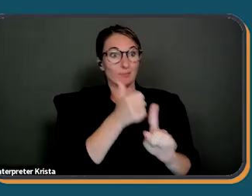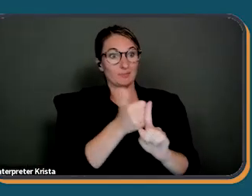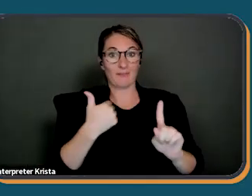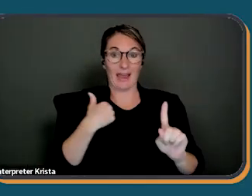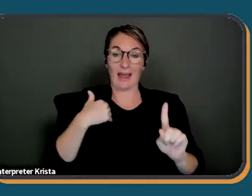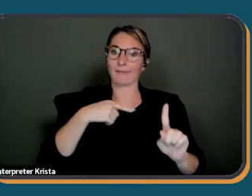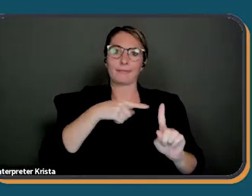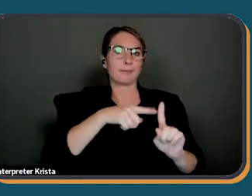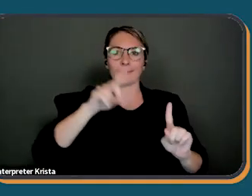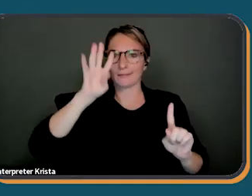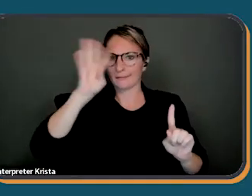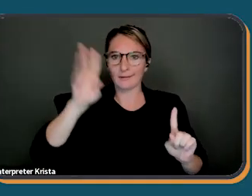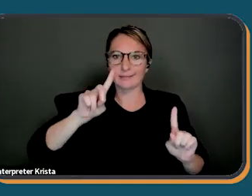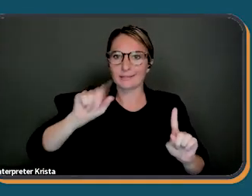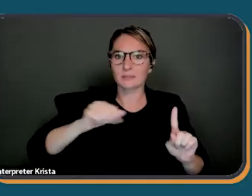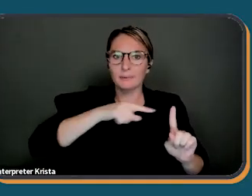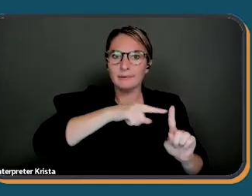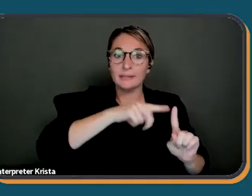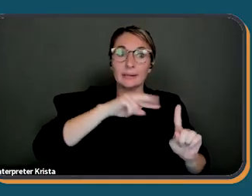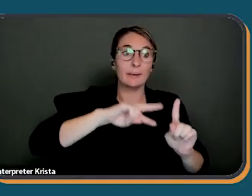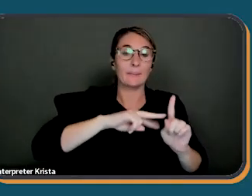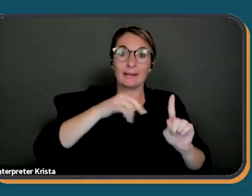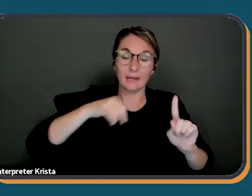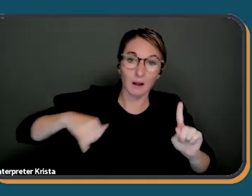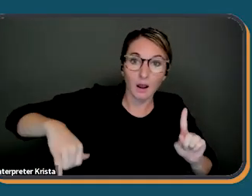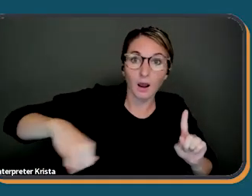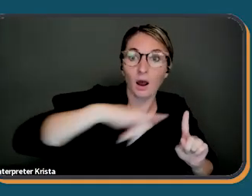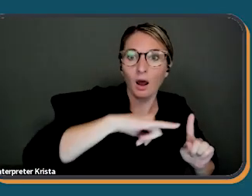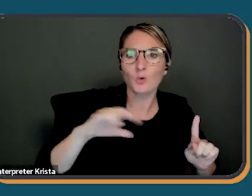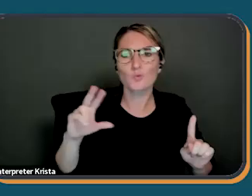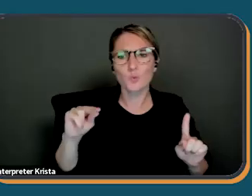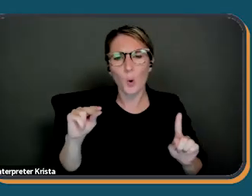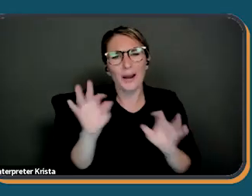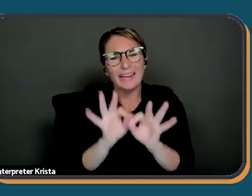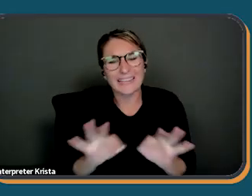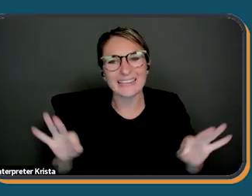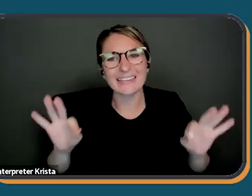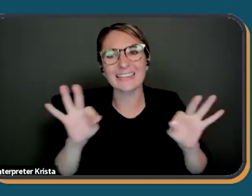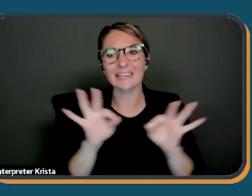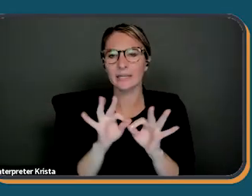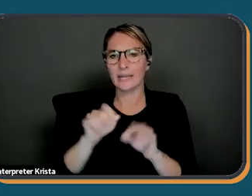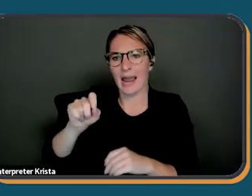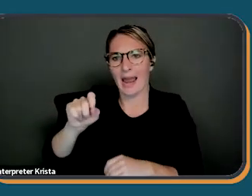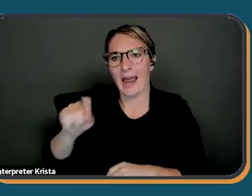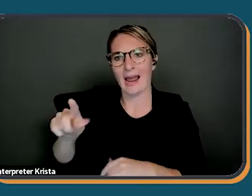needs the same accommodation. So -- and this is key -- ask each patient about their needs